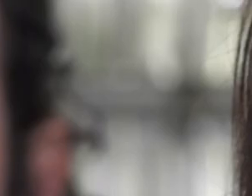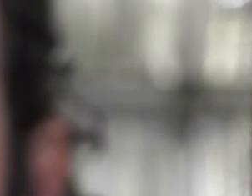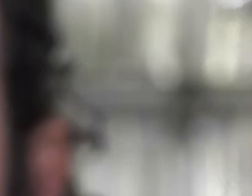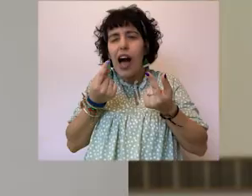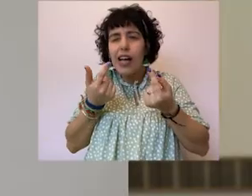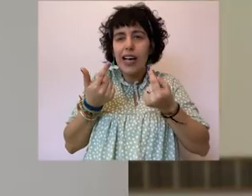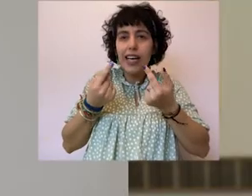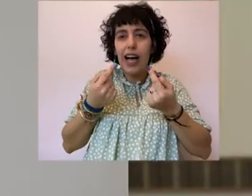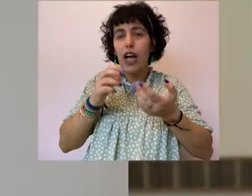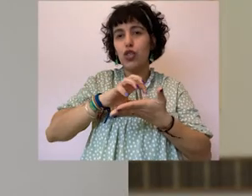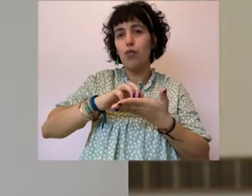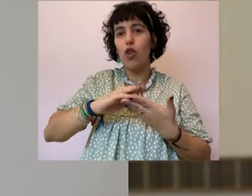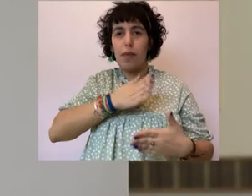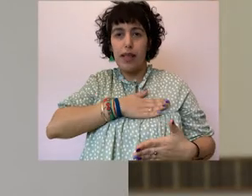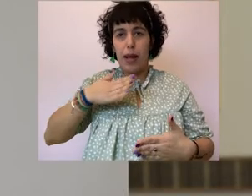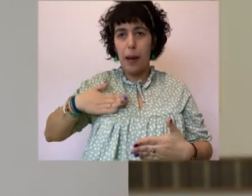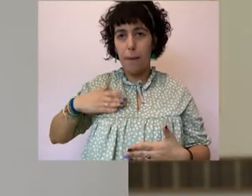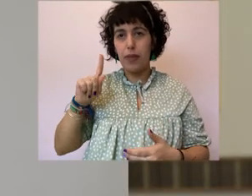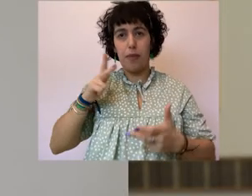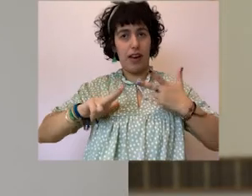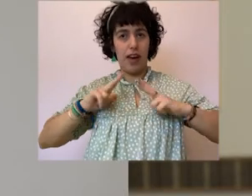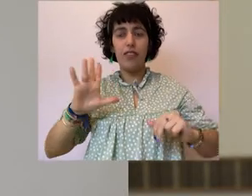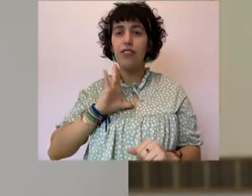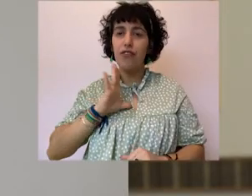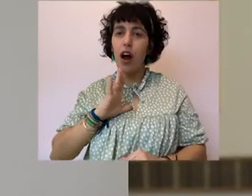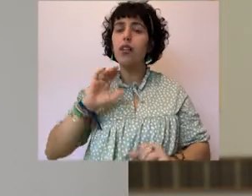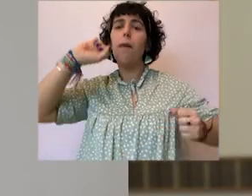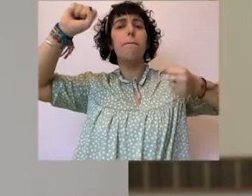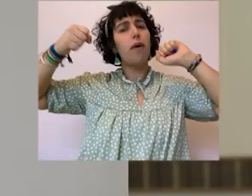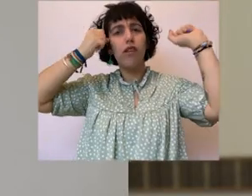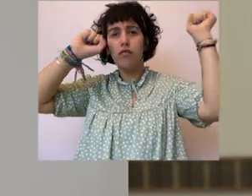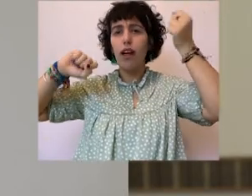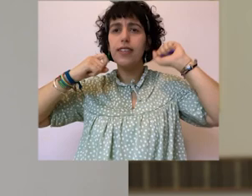But at parties or out in my daily life I dress very comfortably.